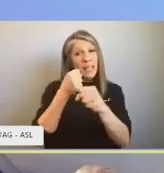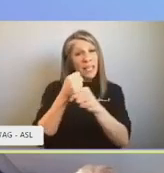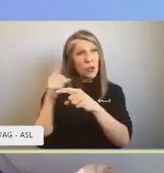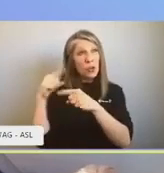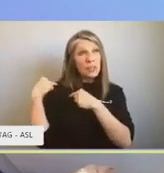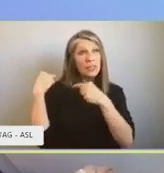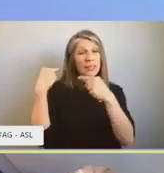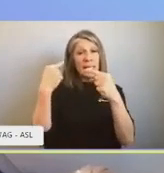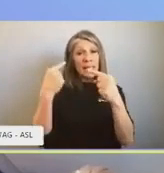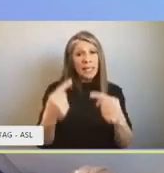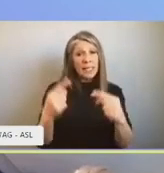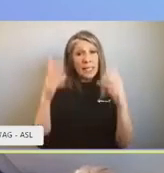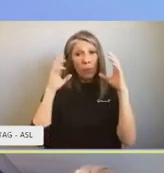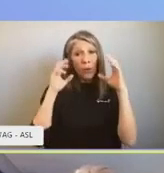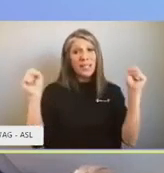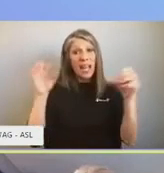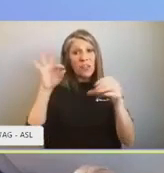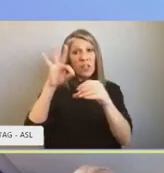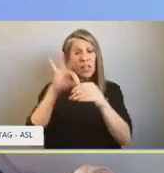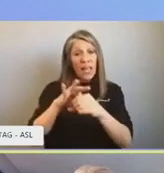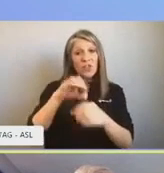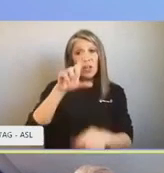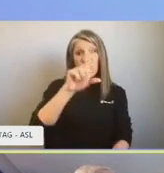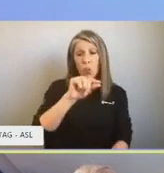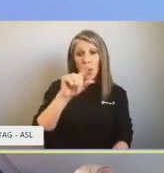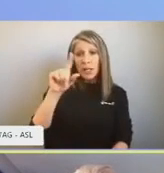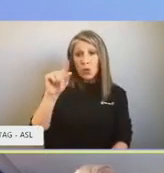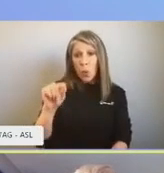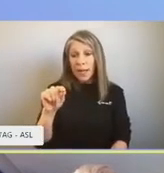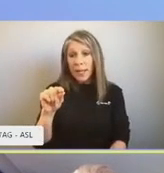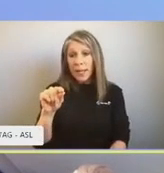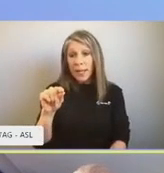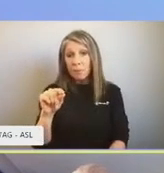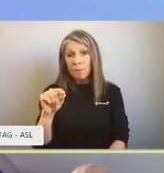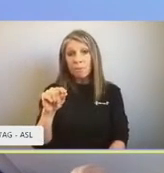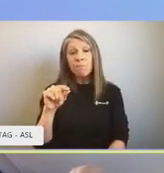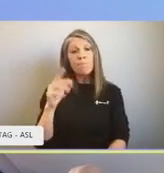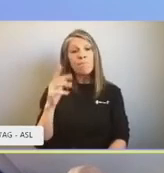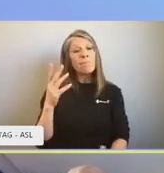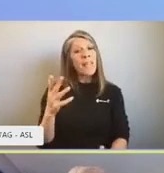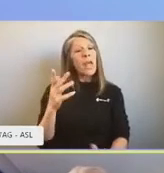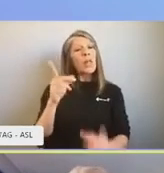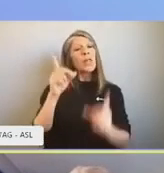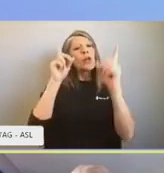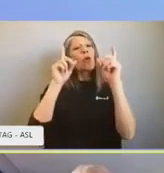are. It is now 33 years since the Ada. It is 23 years since